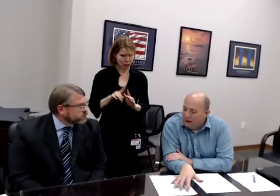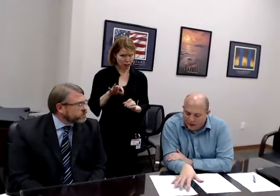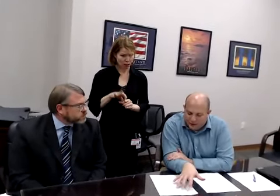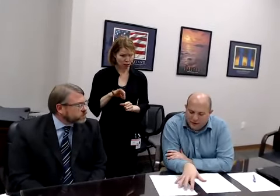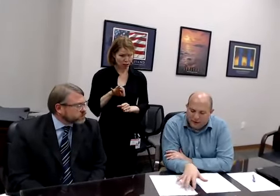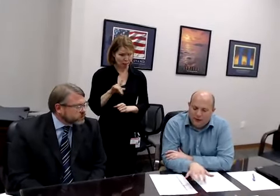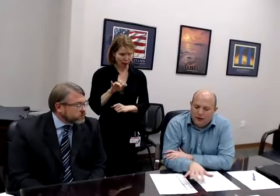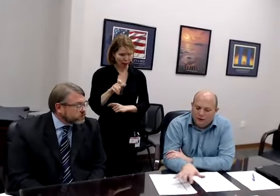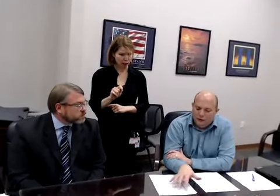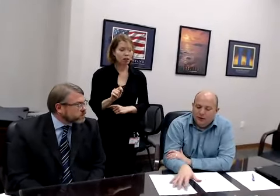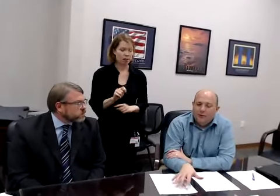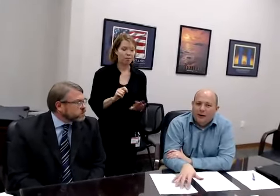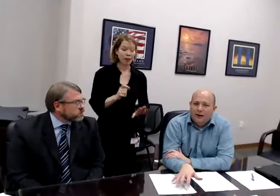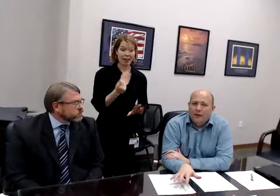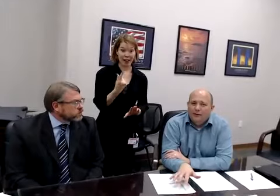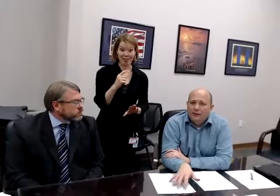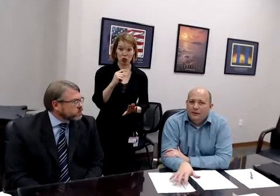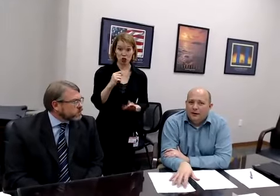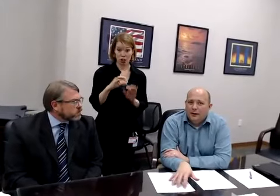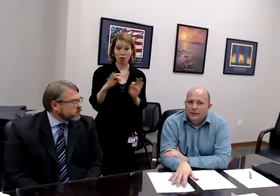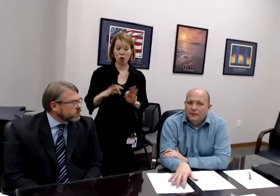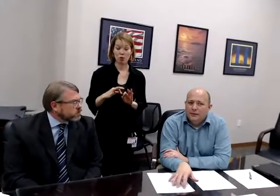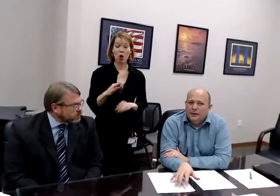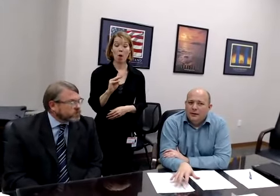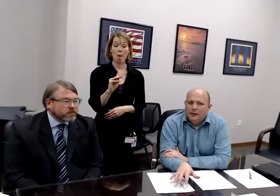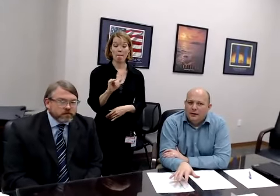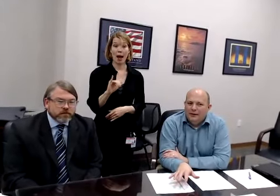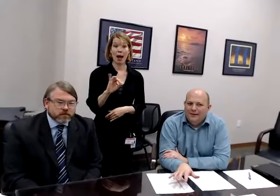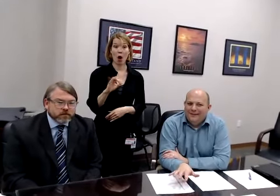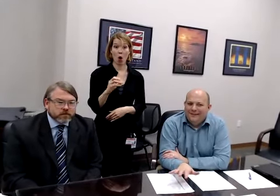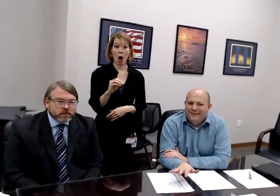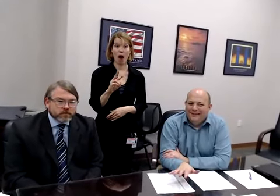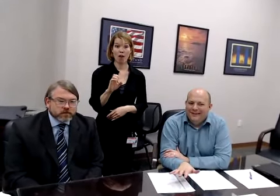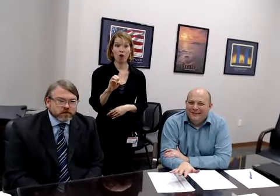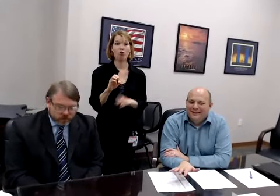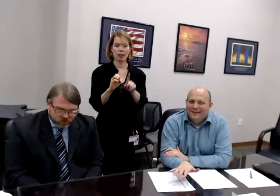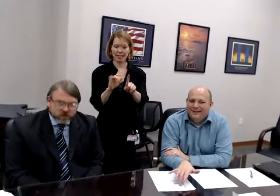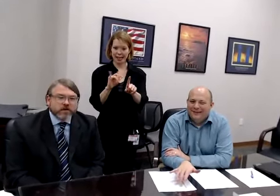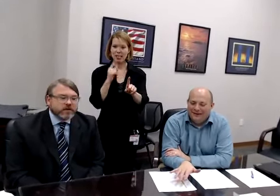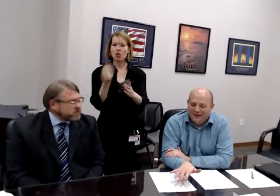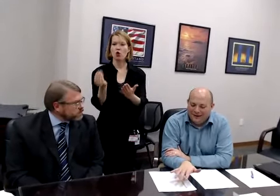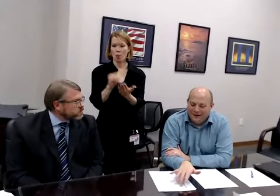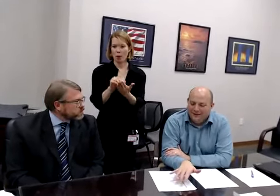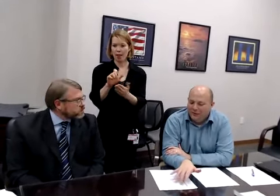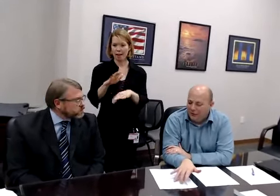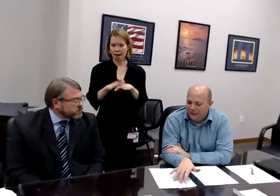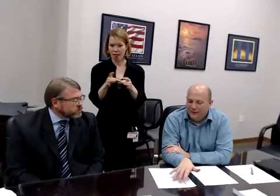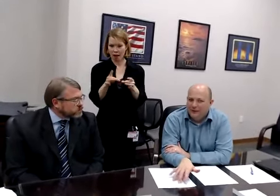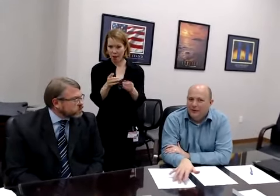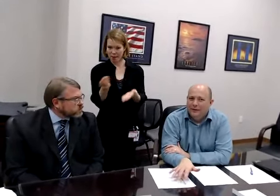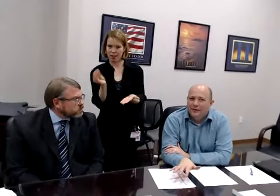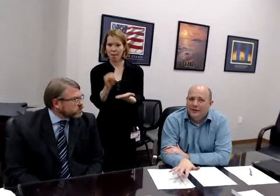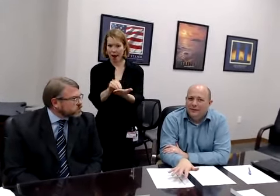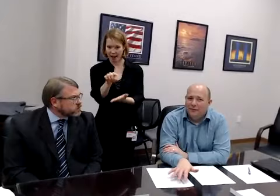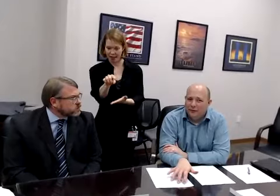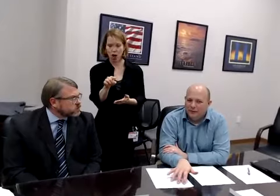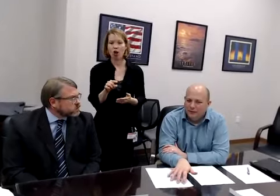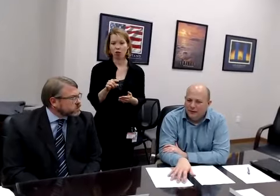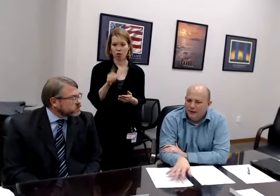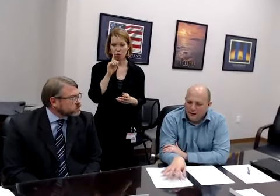Yeah, so that's why I would go to myOhiovote.com. [Stacy] I'm putting the links in the comments. Like I said click voters with disabilities and then forms.